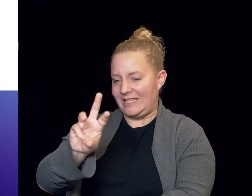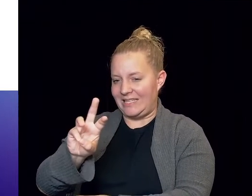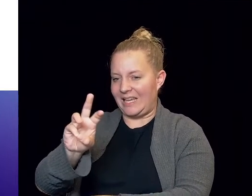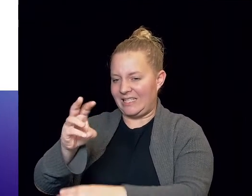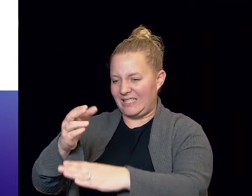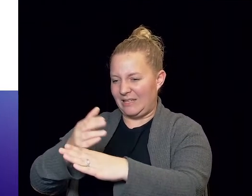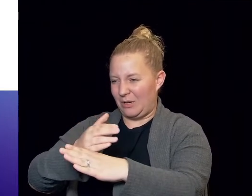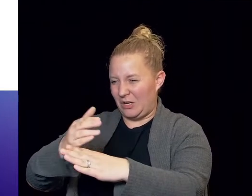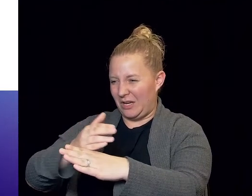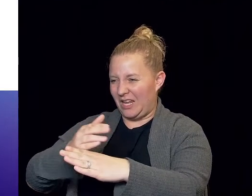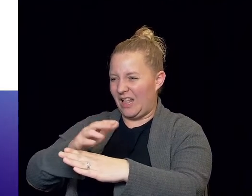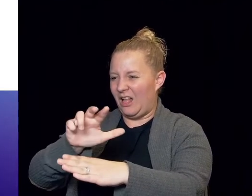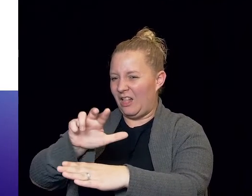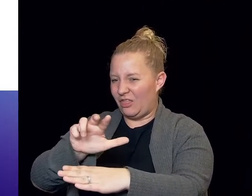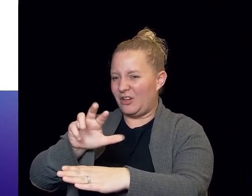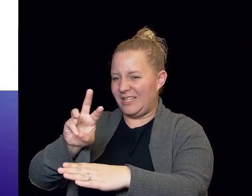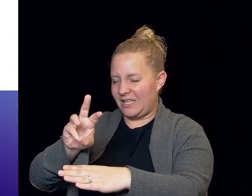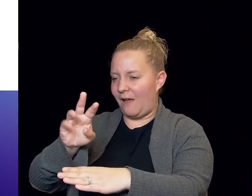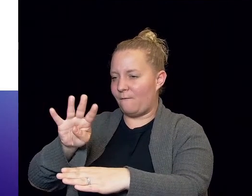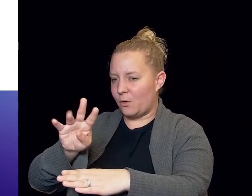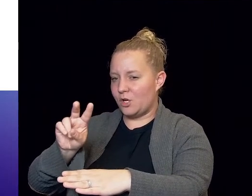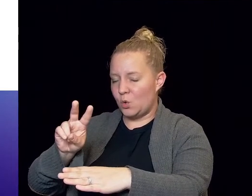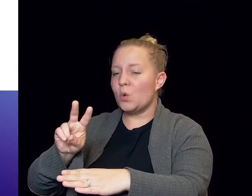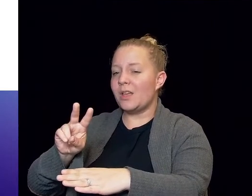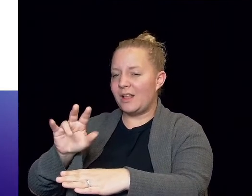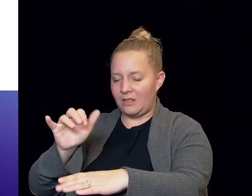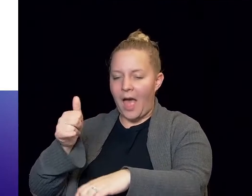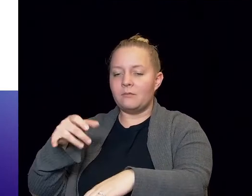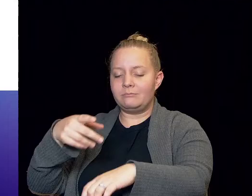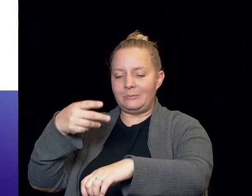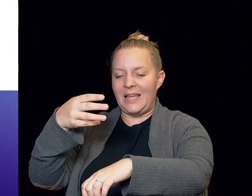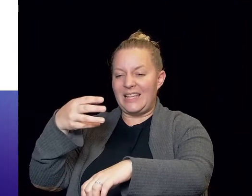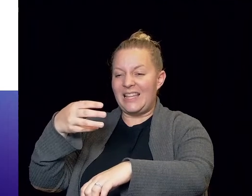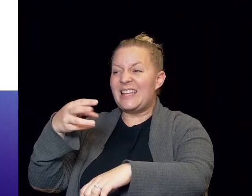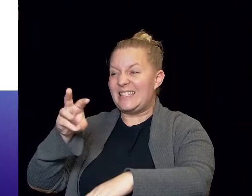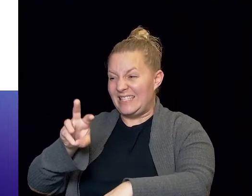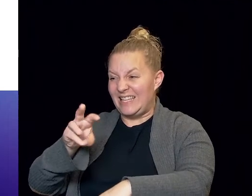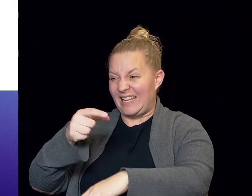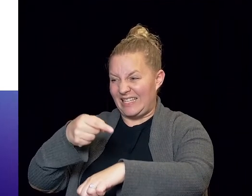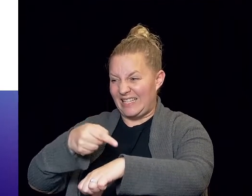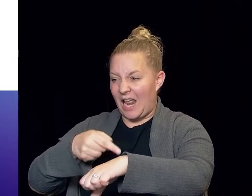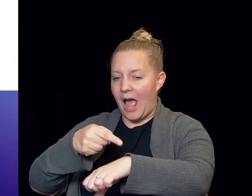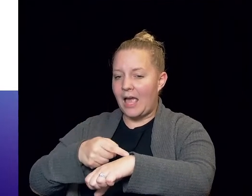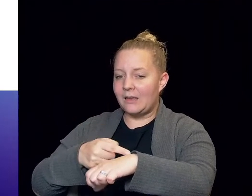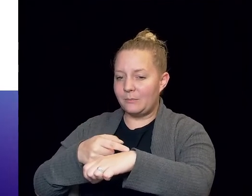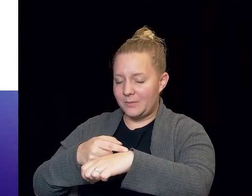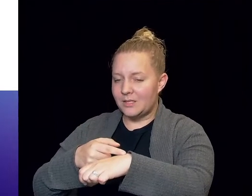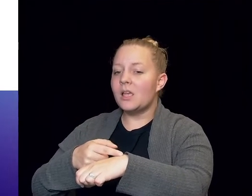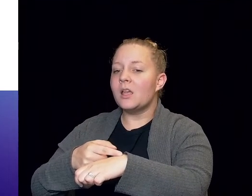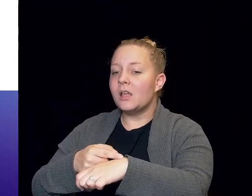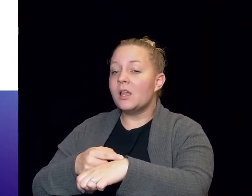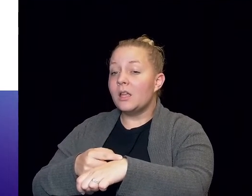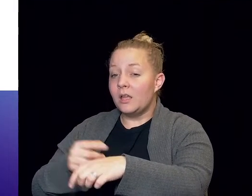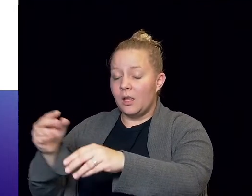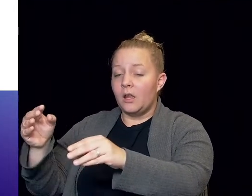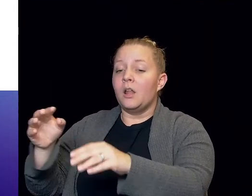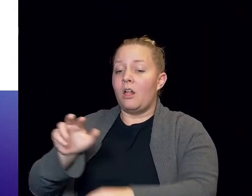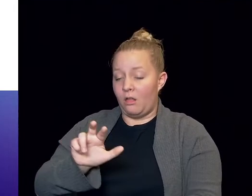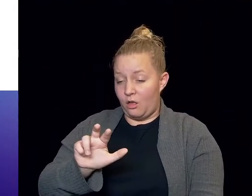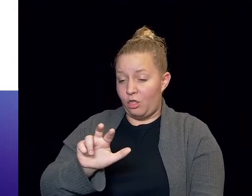of them. 6 times 6 is 36. Subtract it out. I get 4. Okay let's add another 0